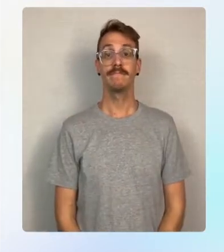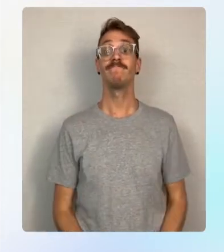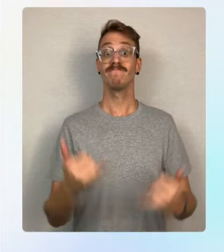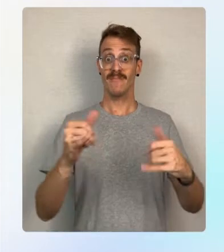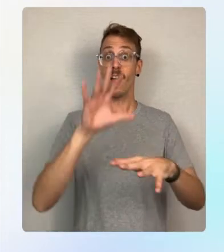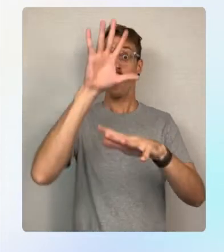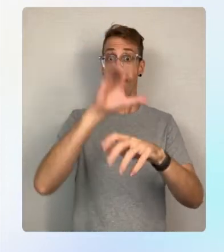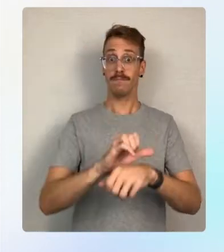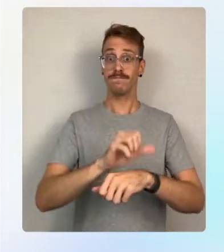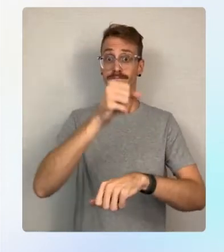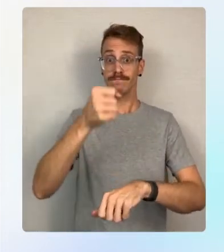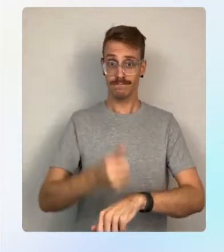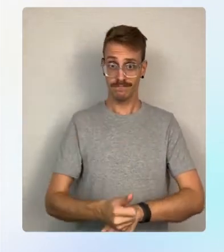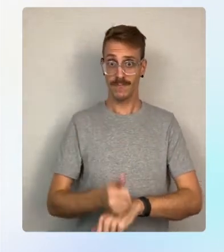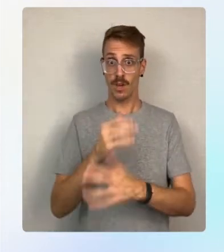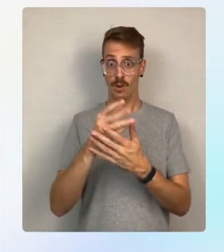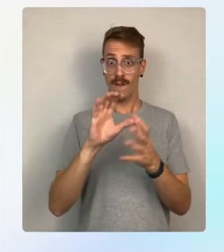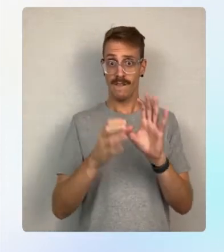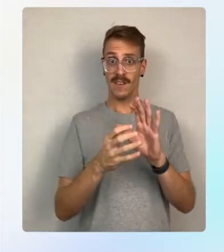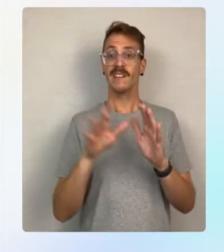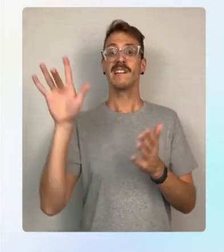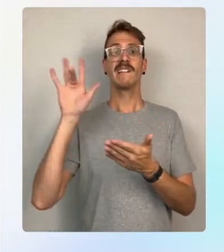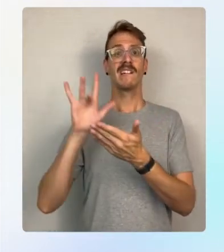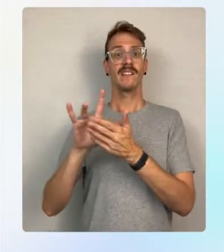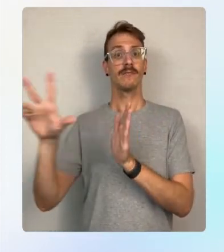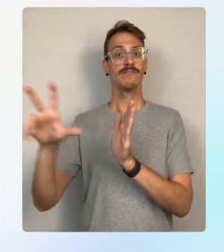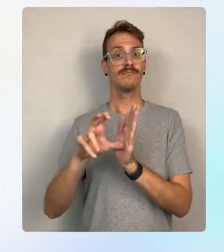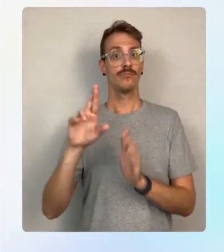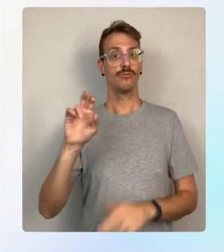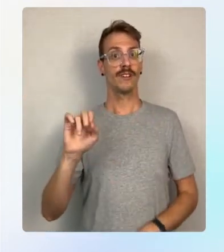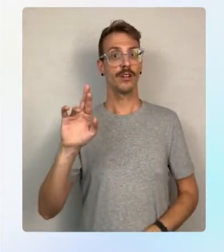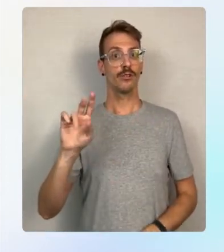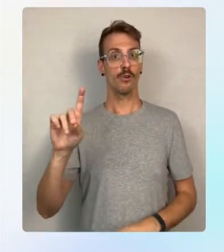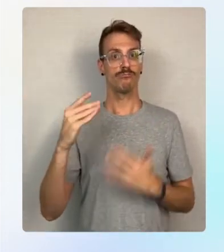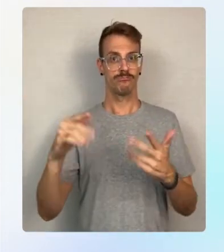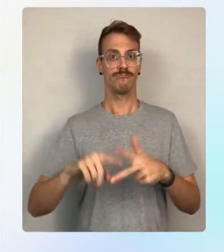With the configuration saved, click on Record to start the trace.